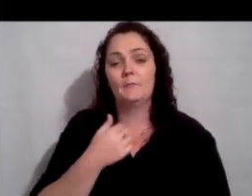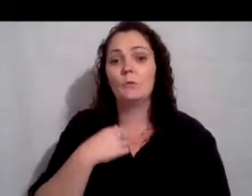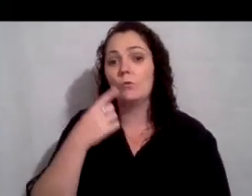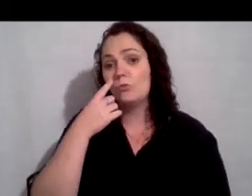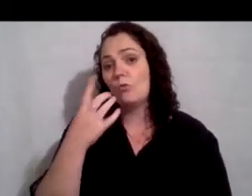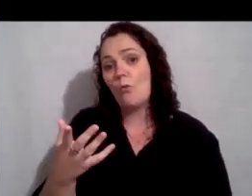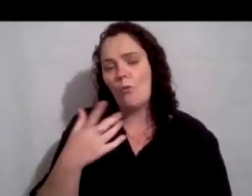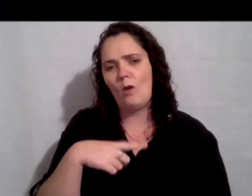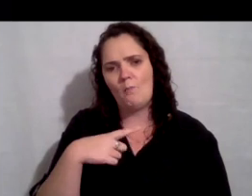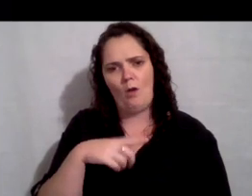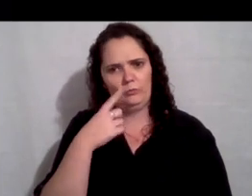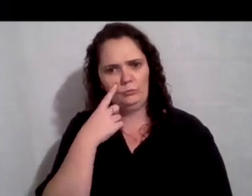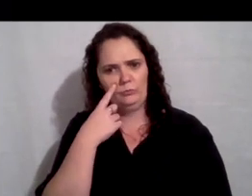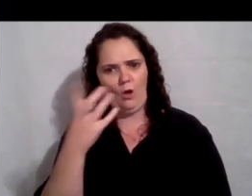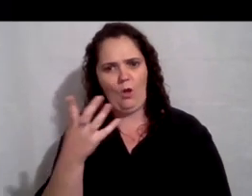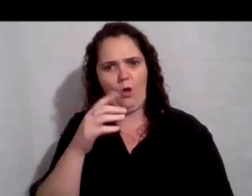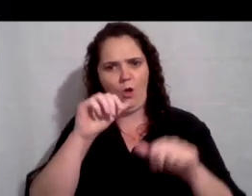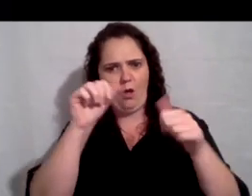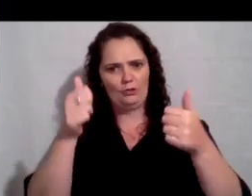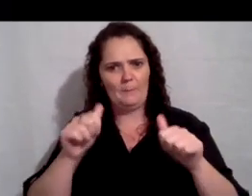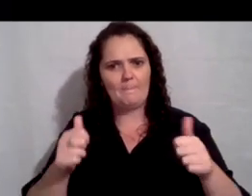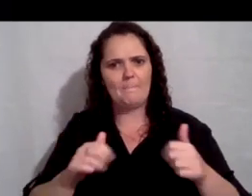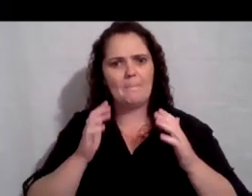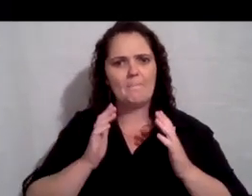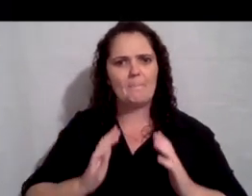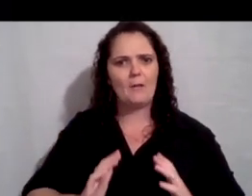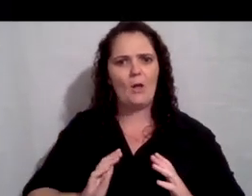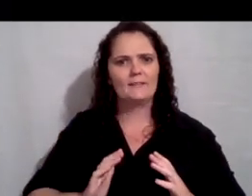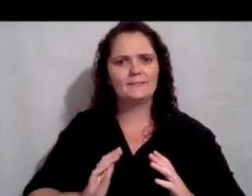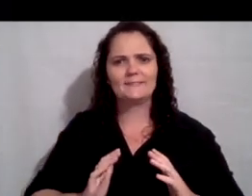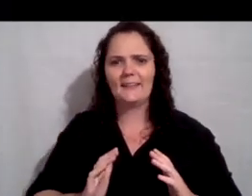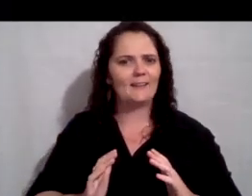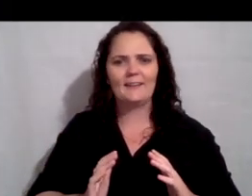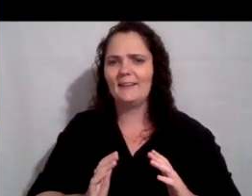because it really exemplifies this approach to the body that goes beyond,